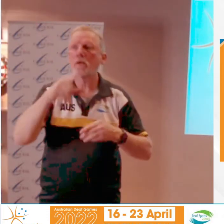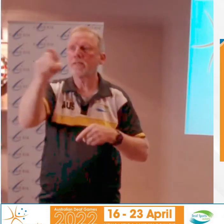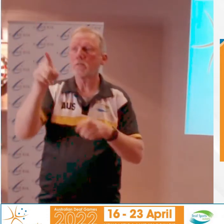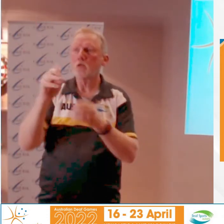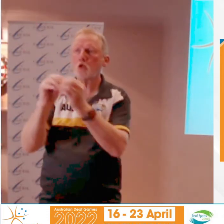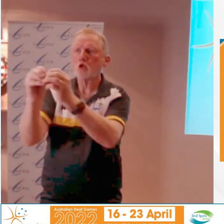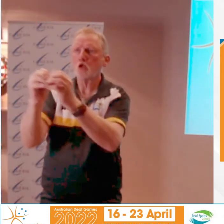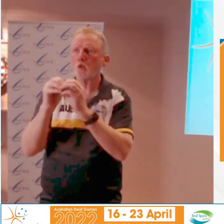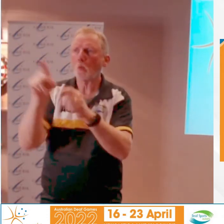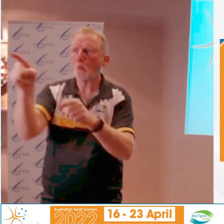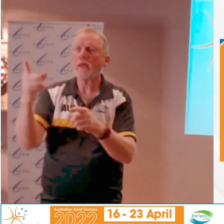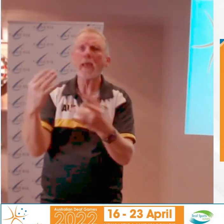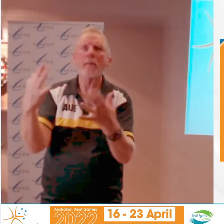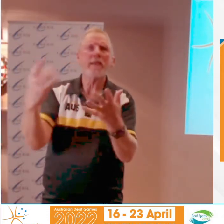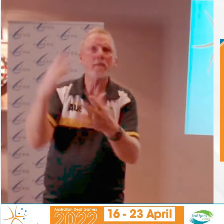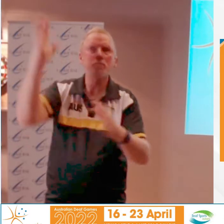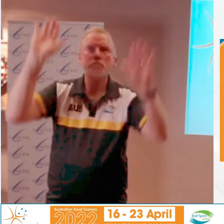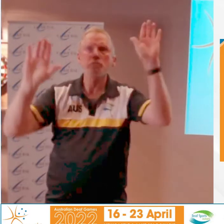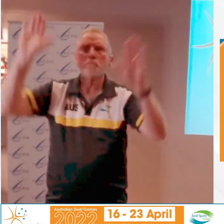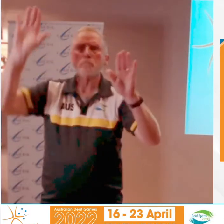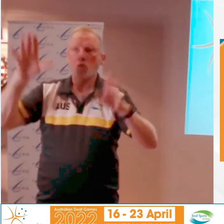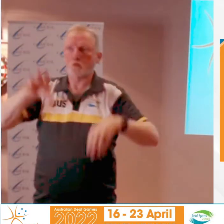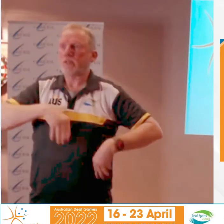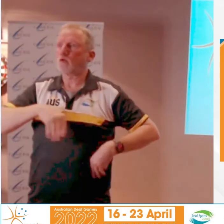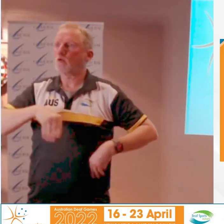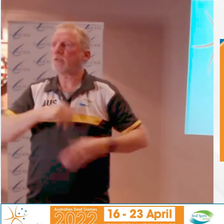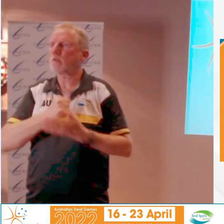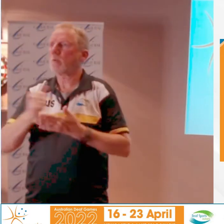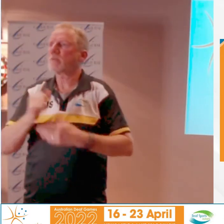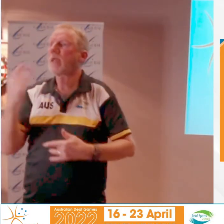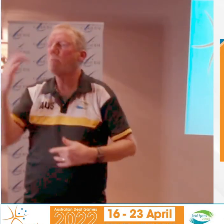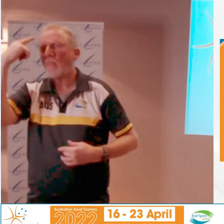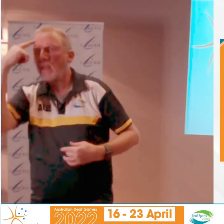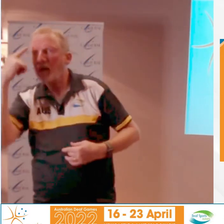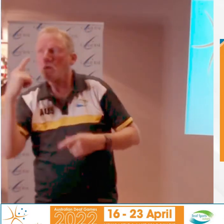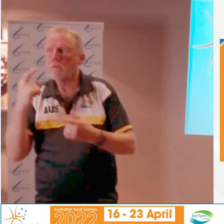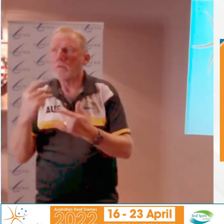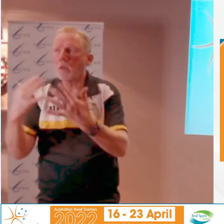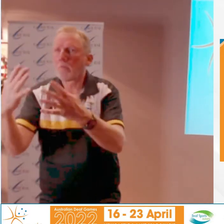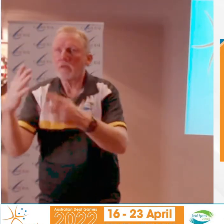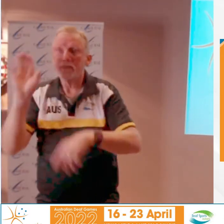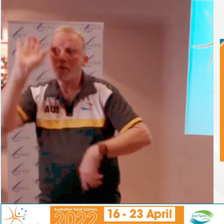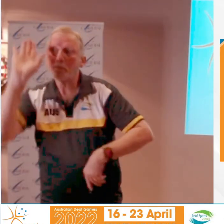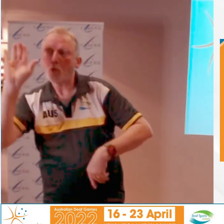the next stage now is negotiating with sports coordinators to see how many people they've got